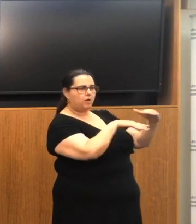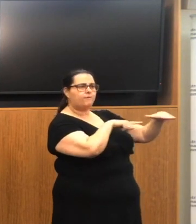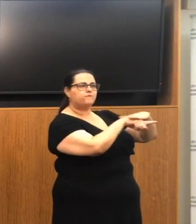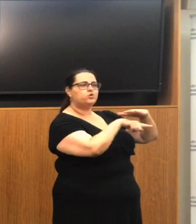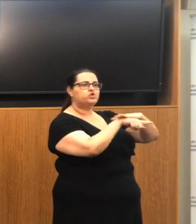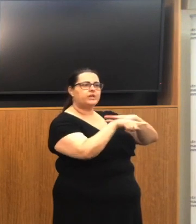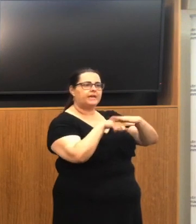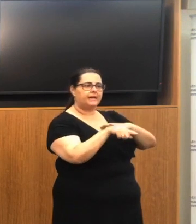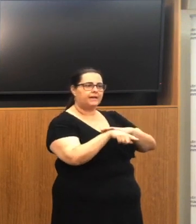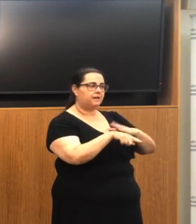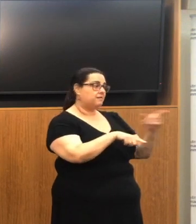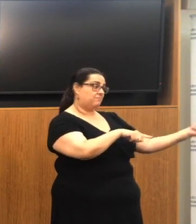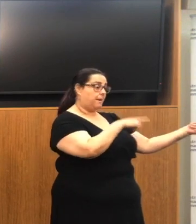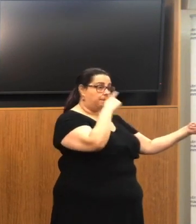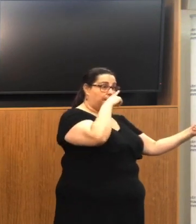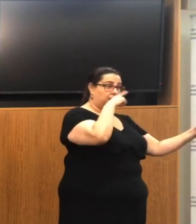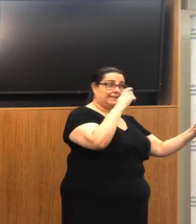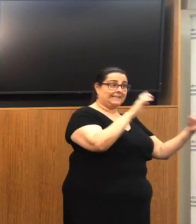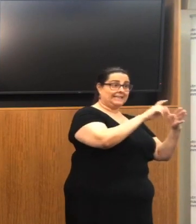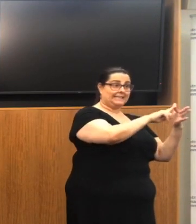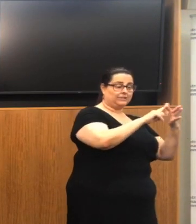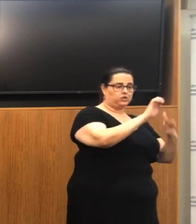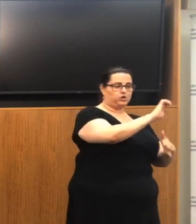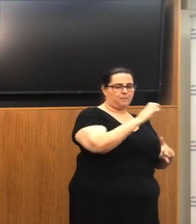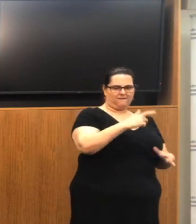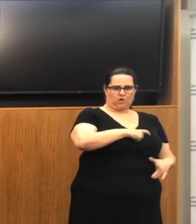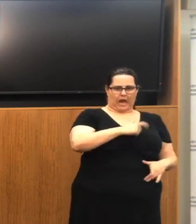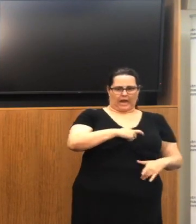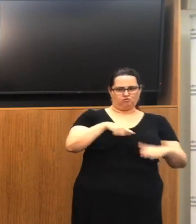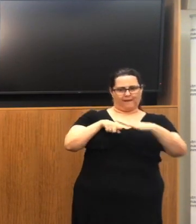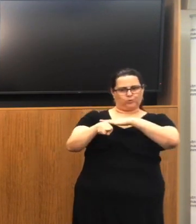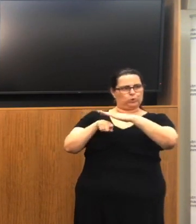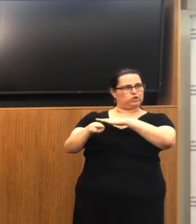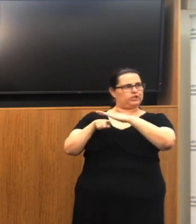They are afraid that refugees come and there are some